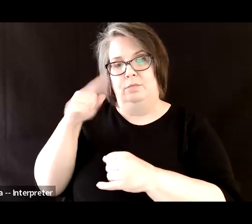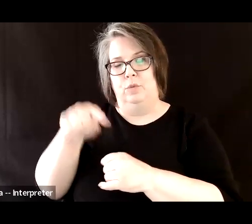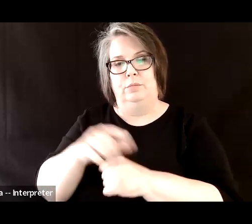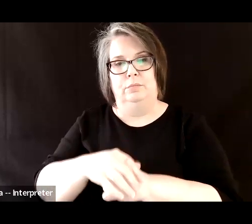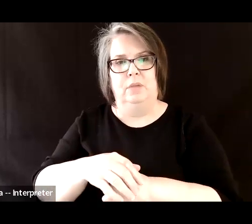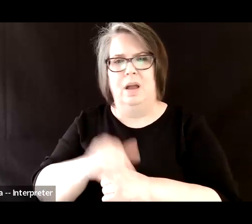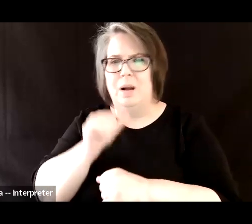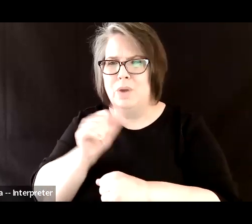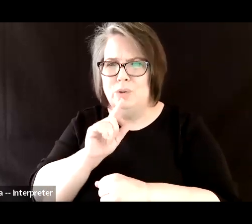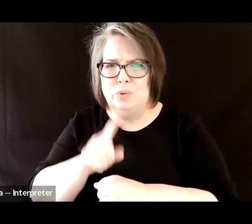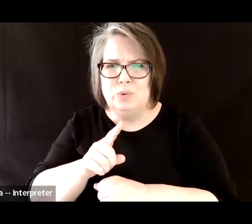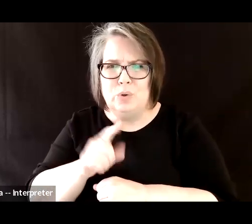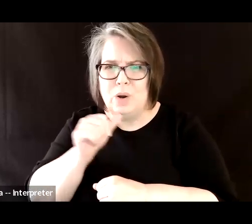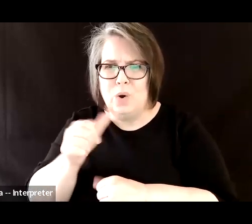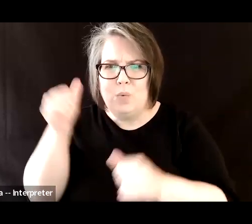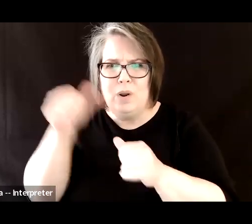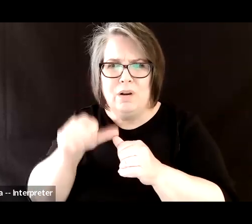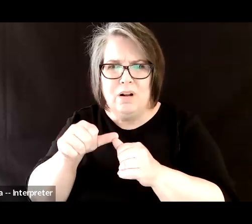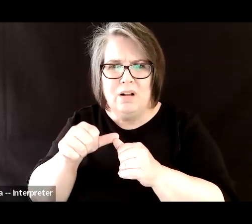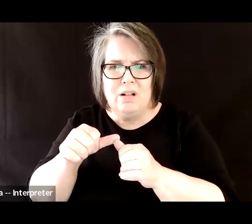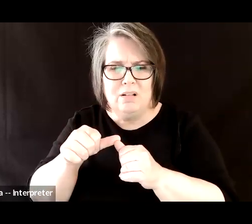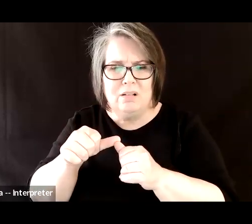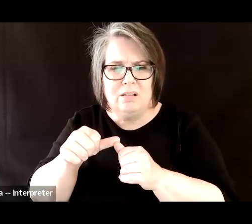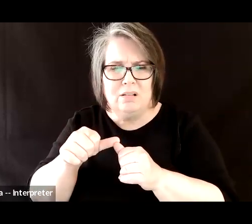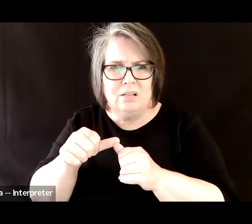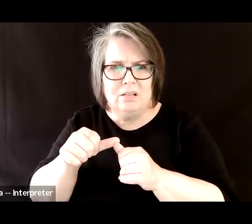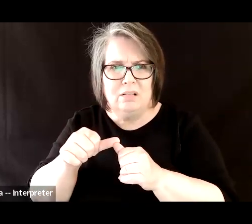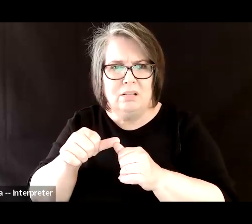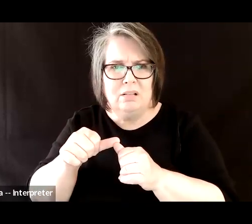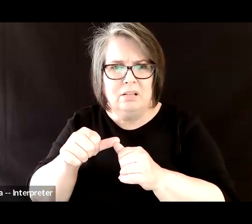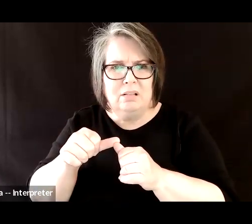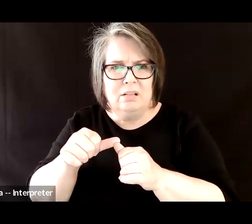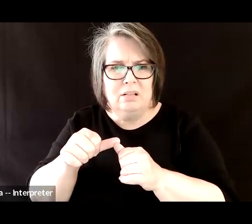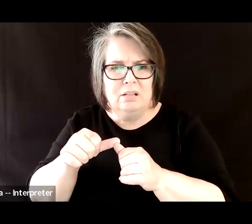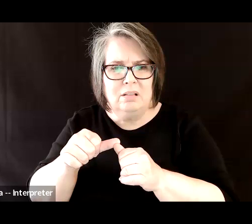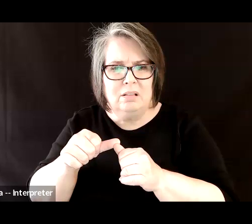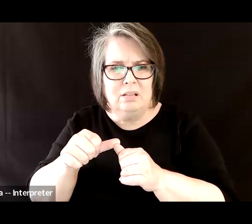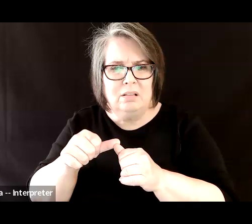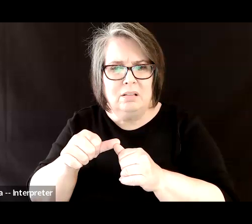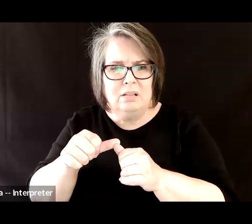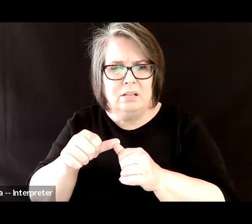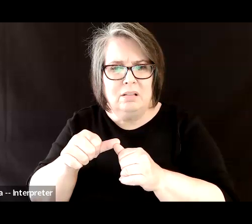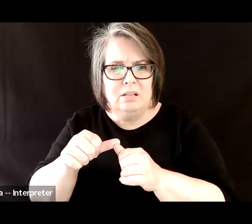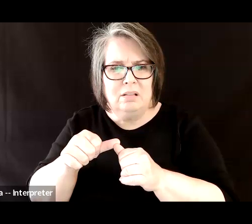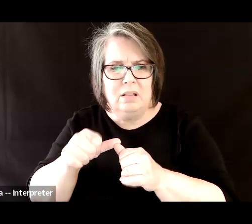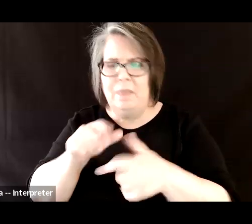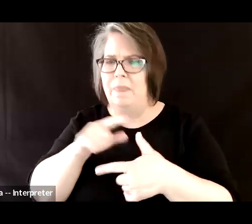I'm not sure, I don't recall if automatic sync technologies or Verbit does that but I know 3Play Media does.